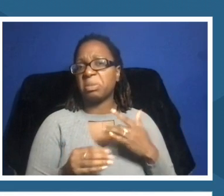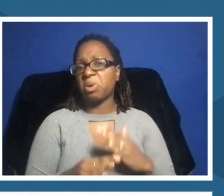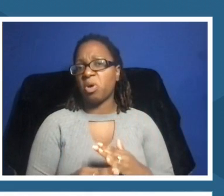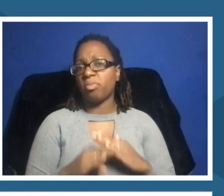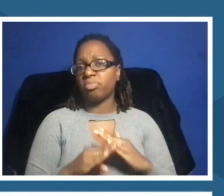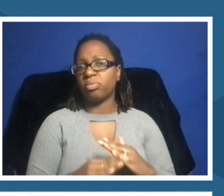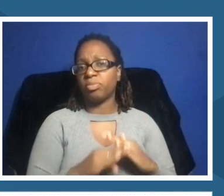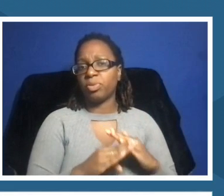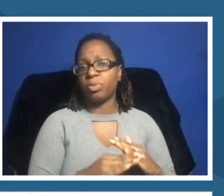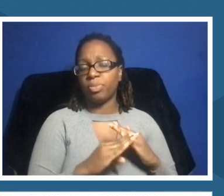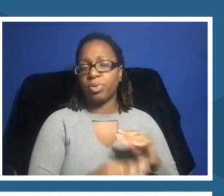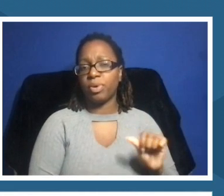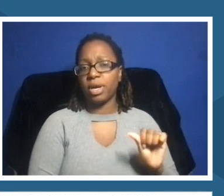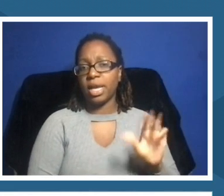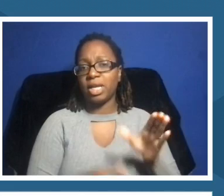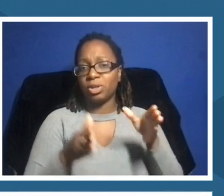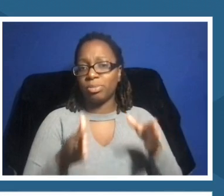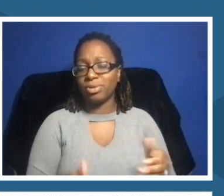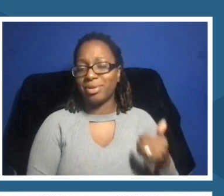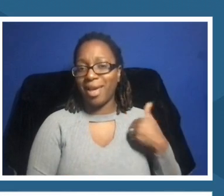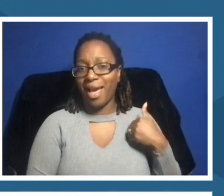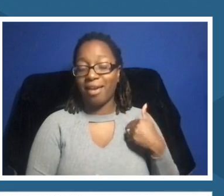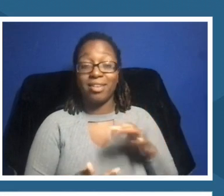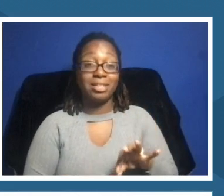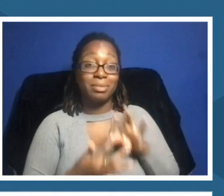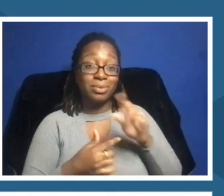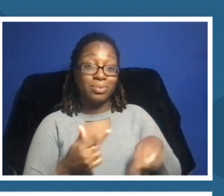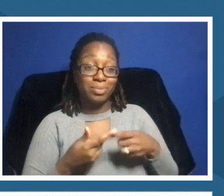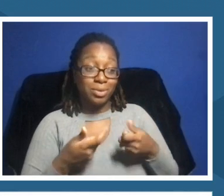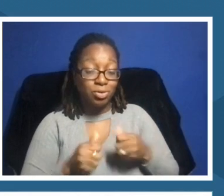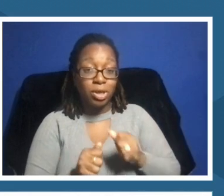they're building their career so let's take a look